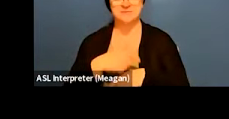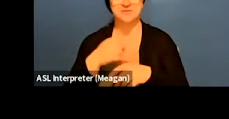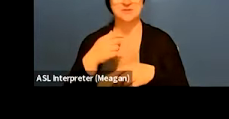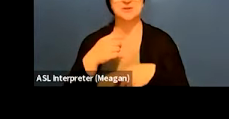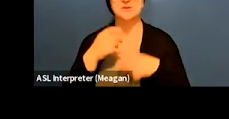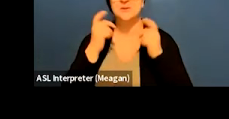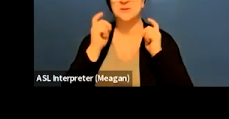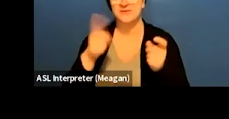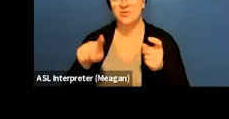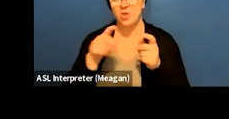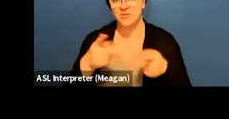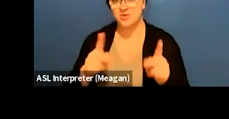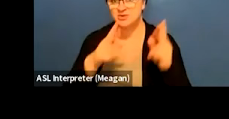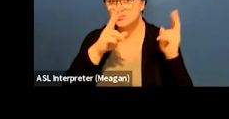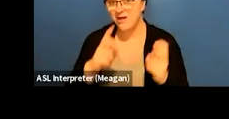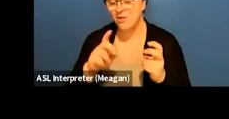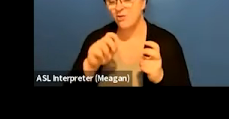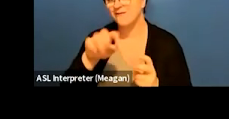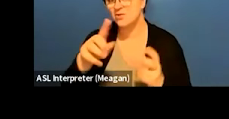if they would like to have that for today.